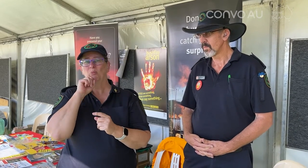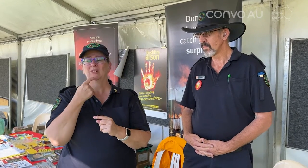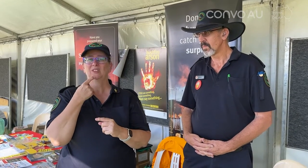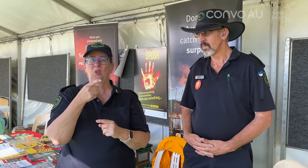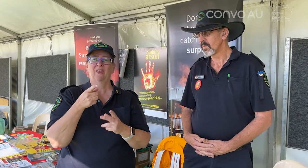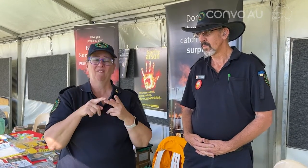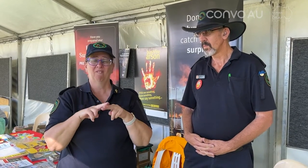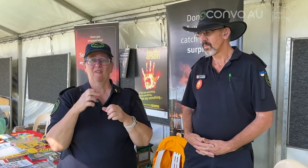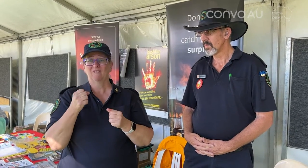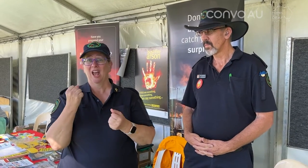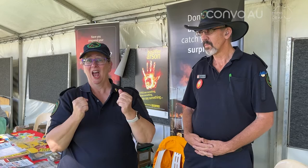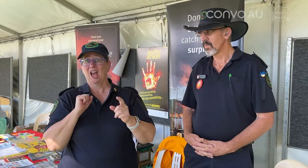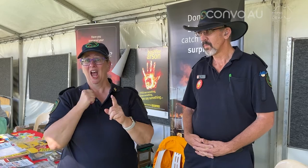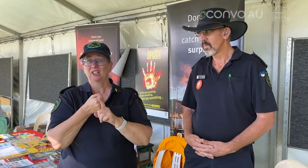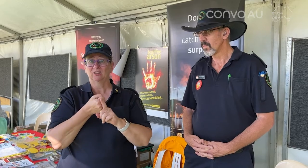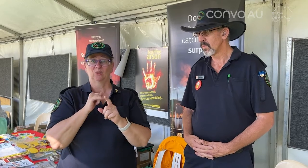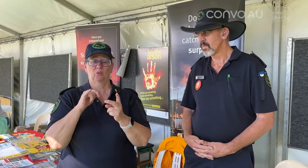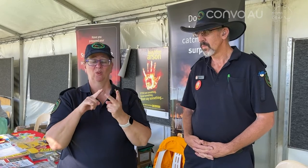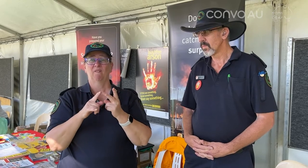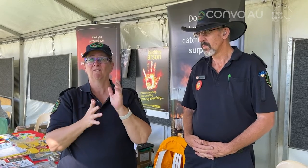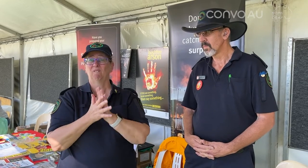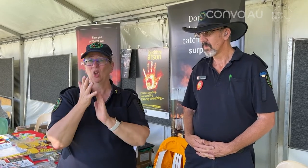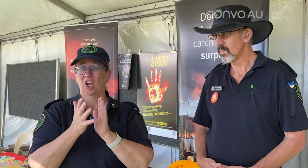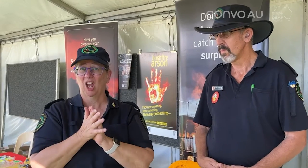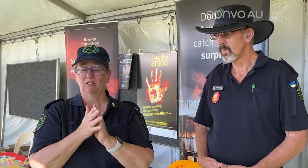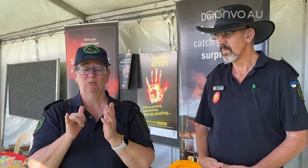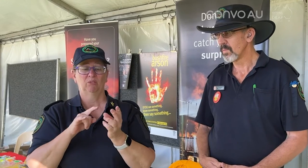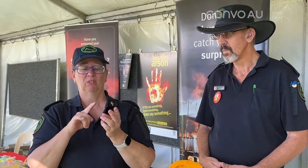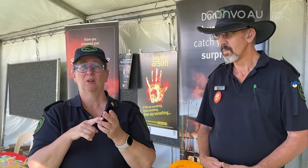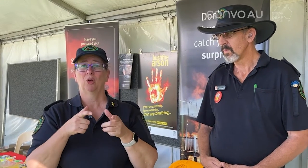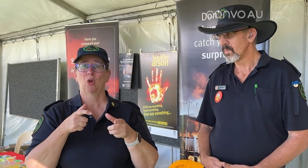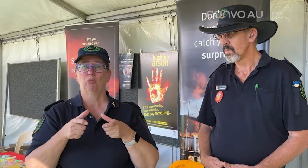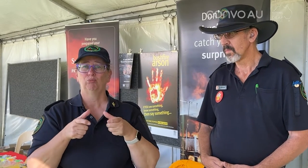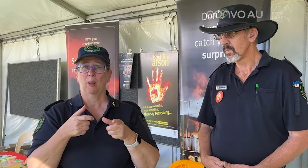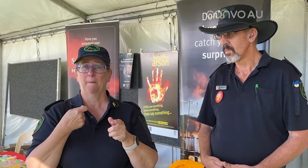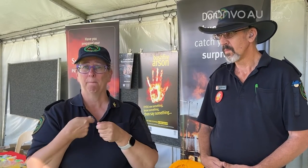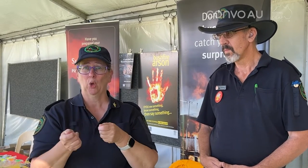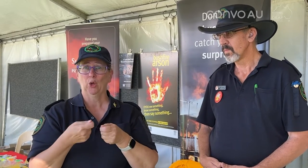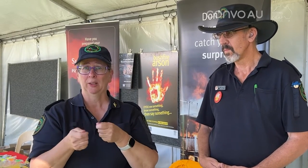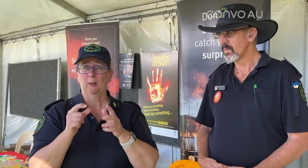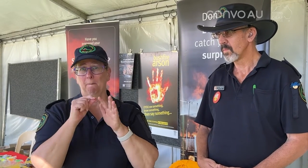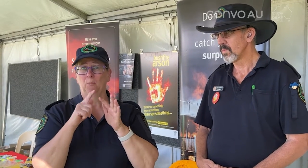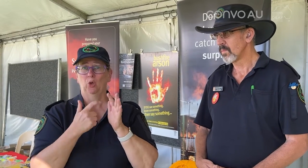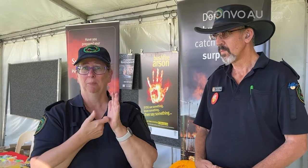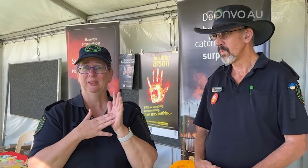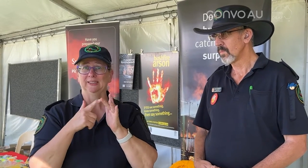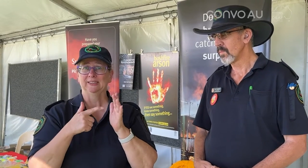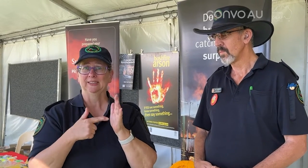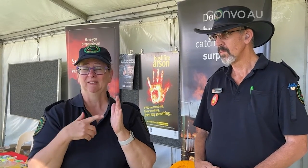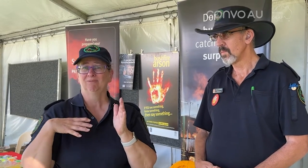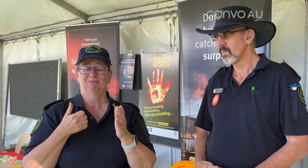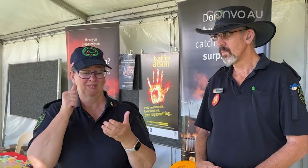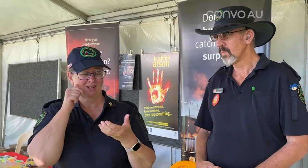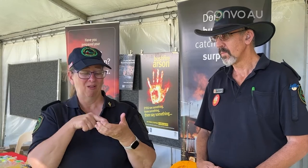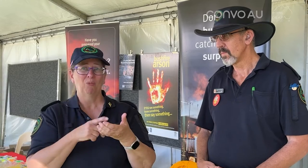and be notified about any car accident, fire, controlled burn permits